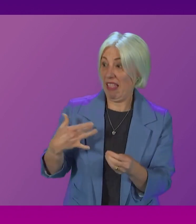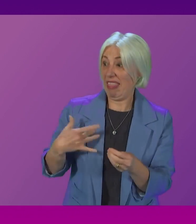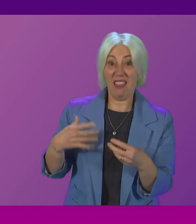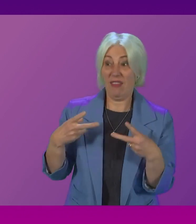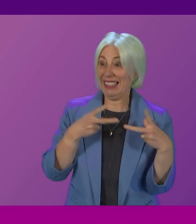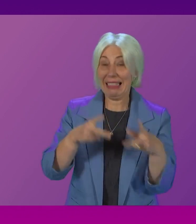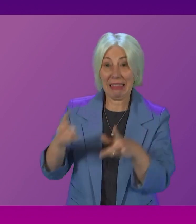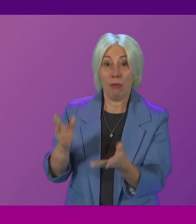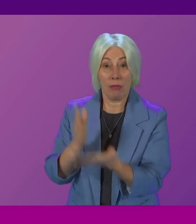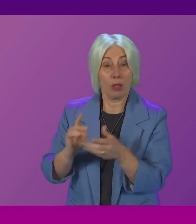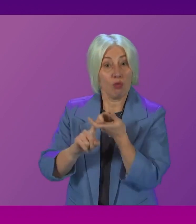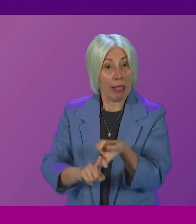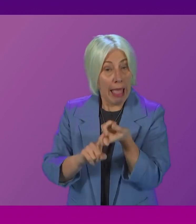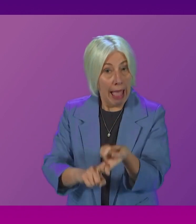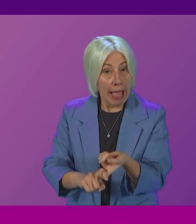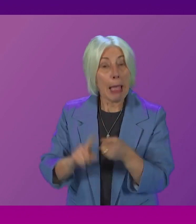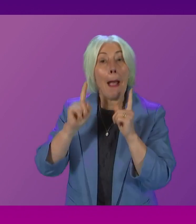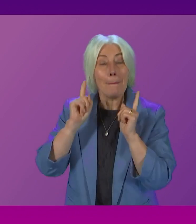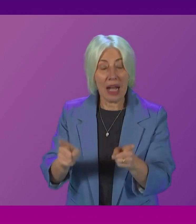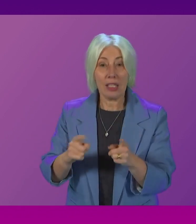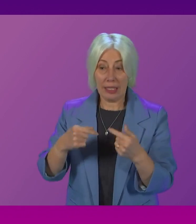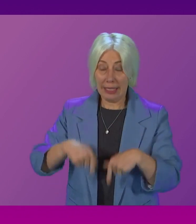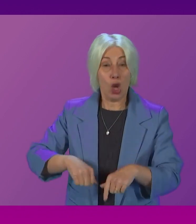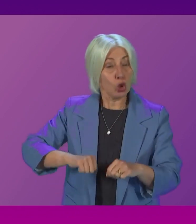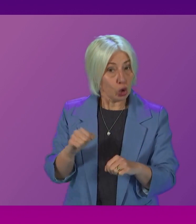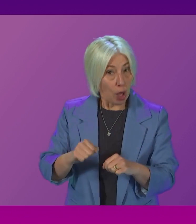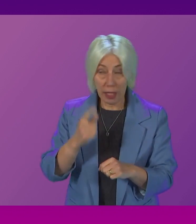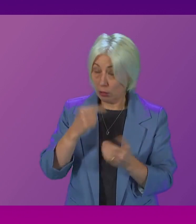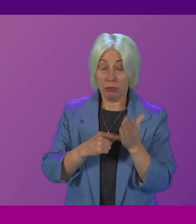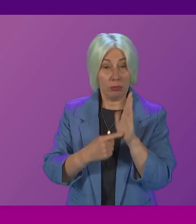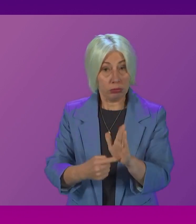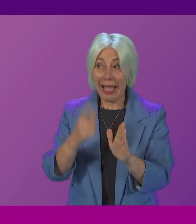Any agreement is only worth the actions that it results in. Scotland can help to make the new